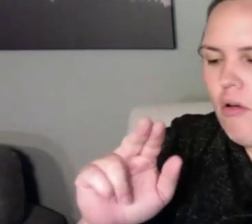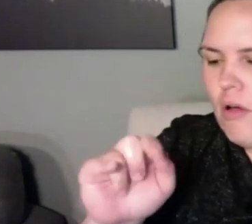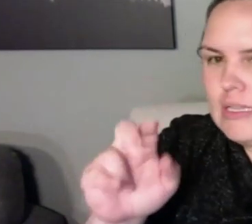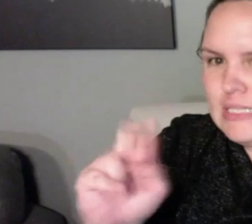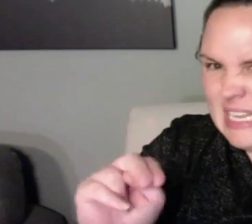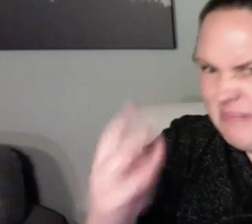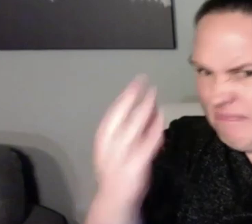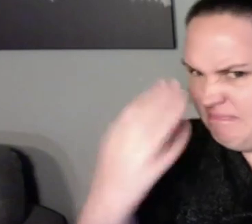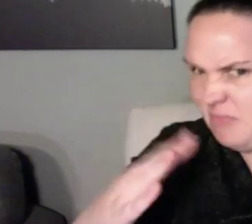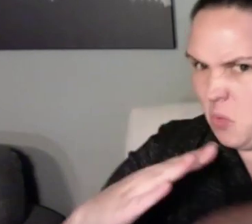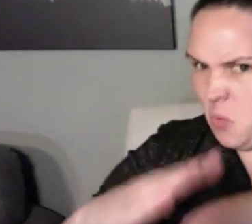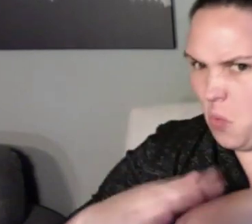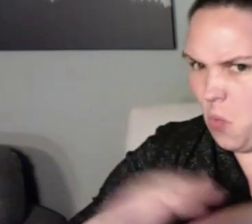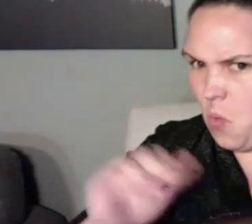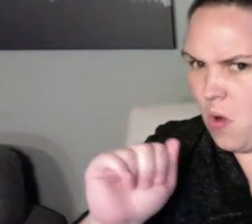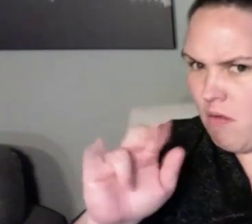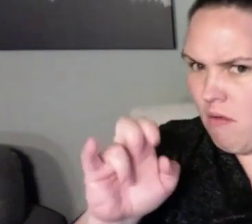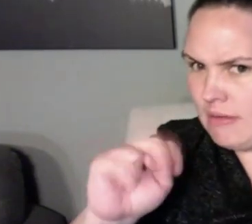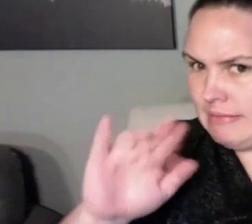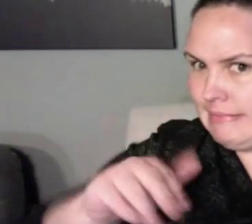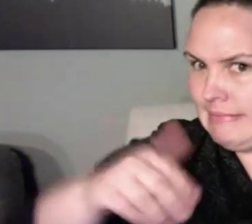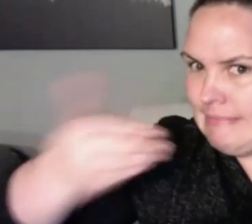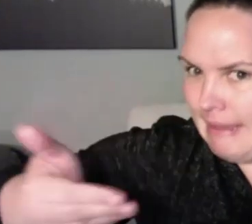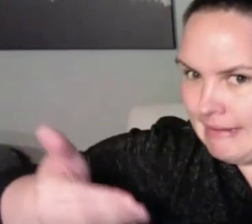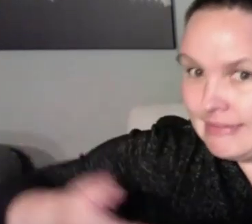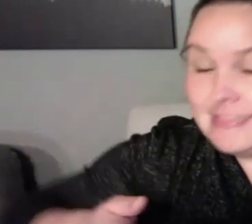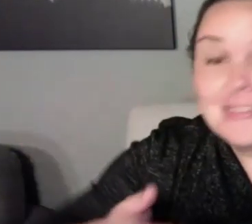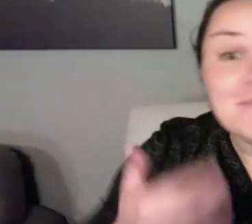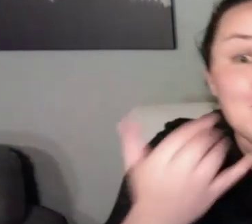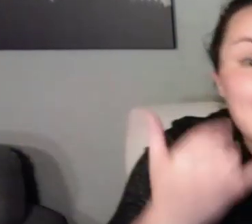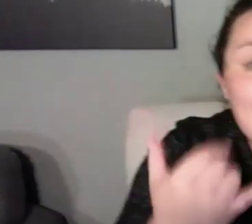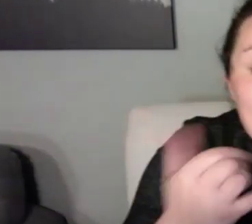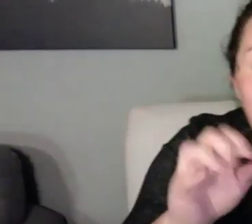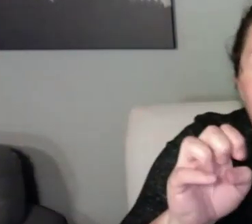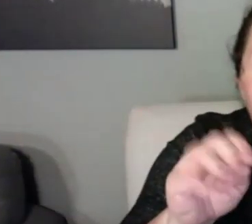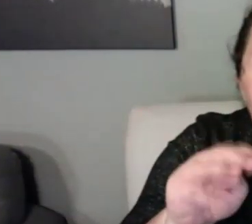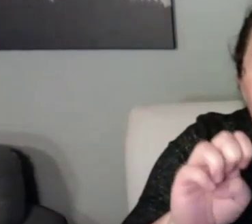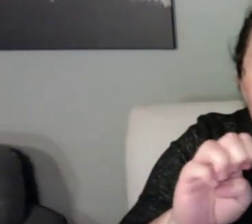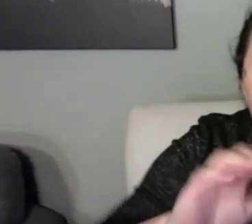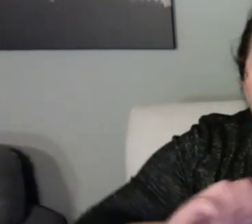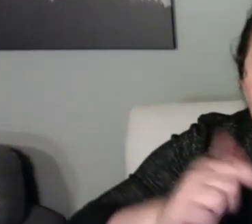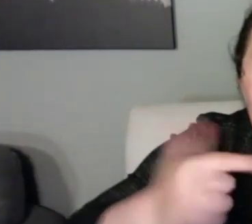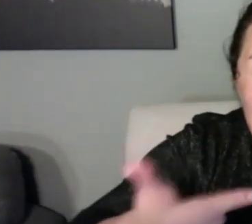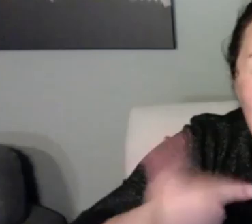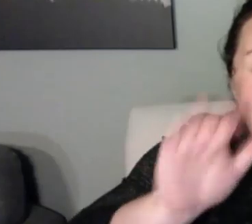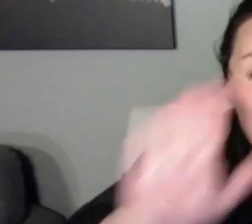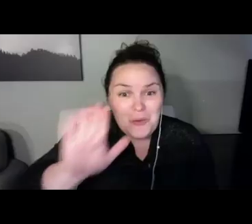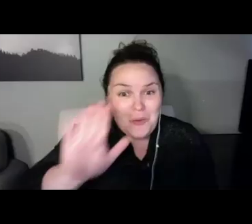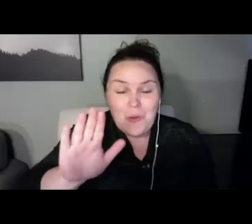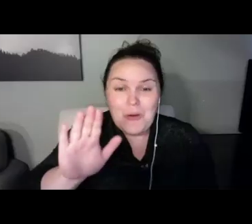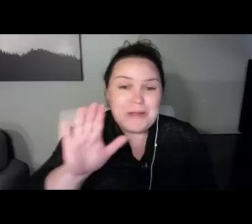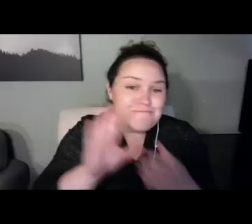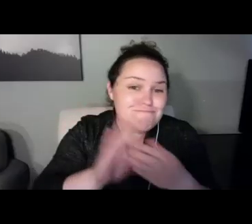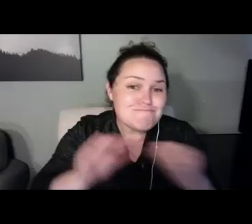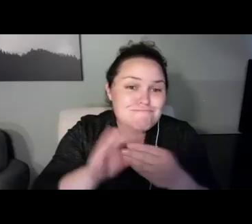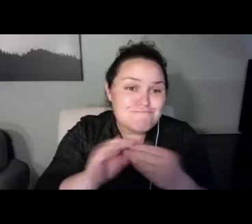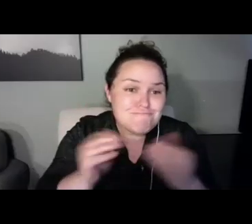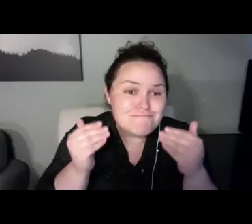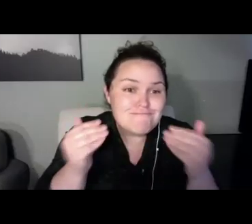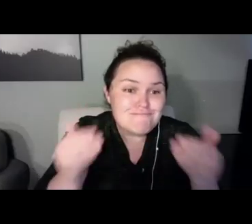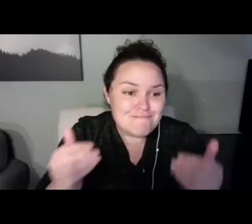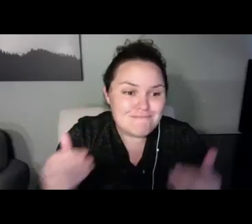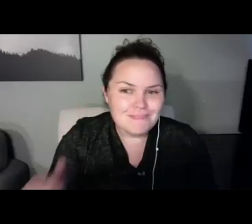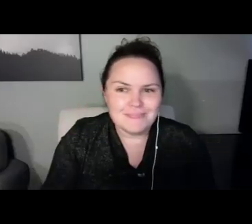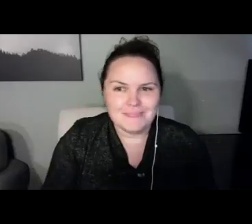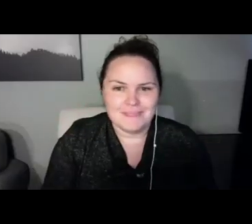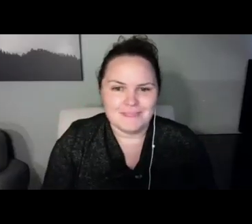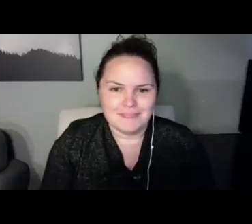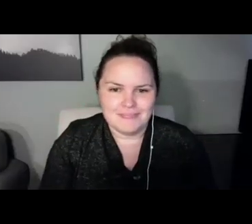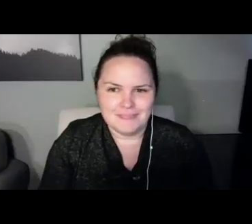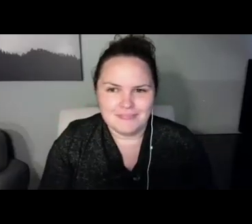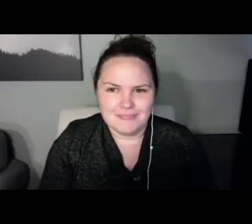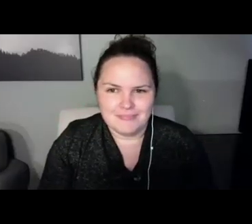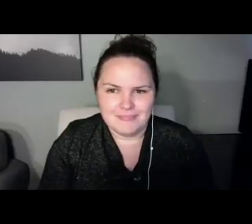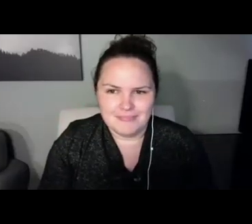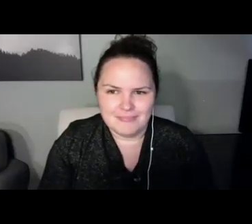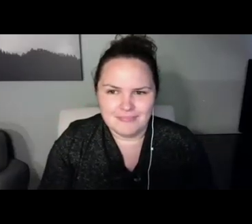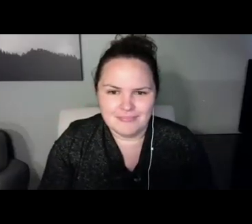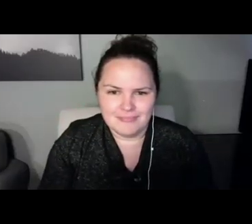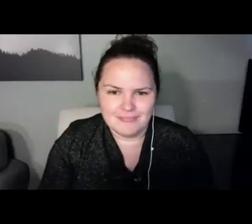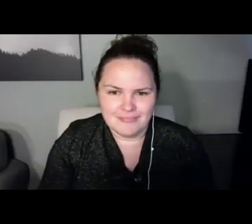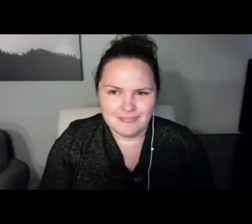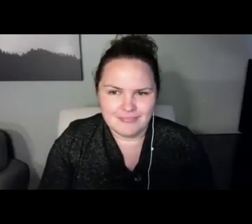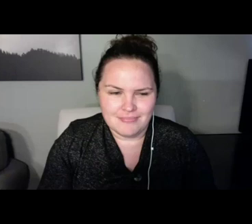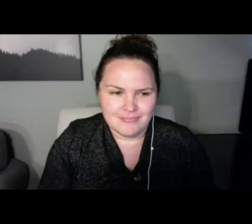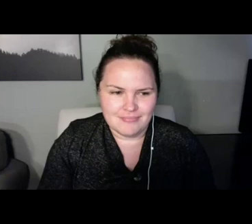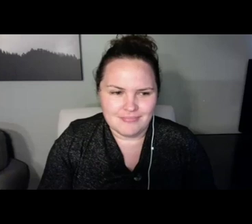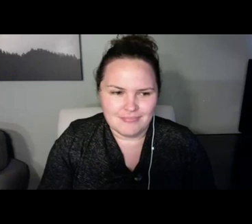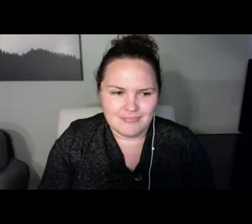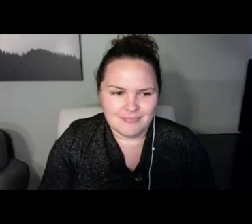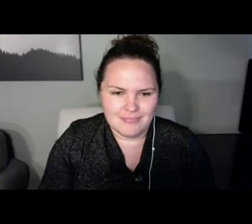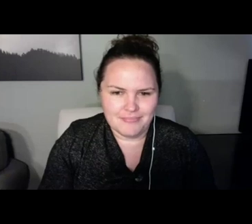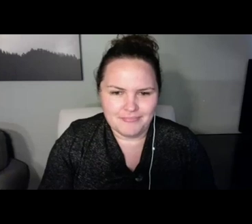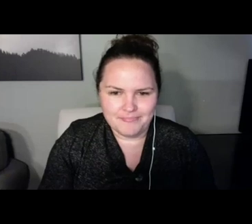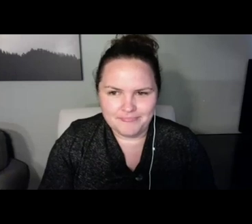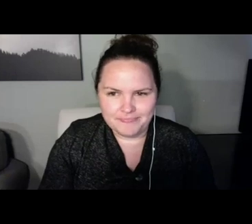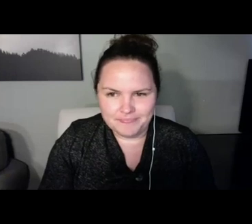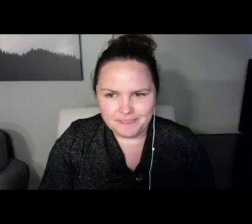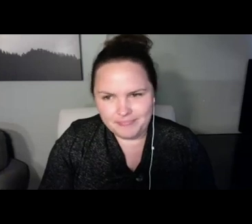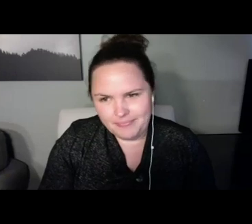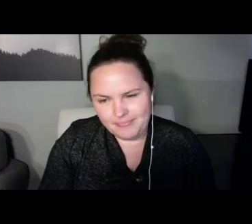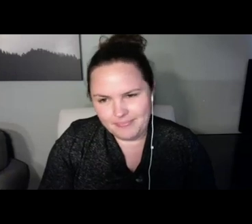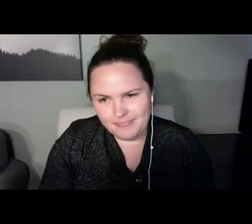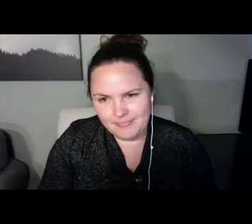on how she has become a much more confident person.